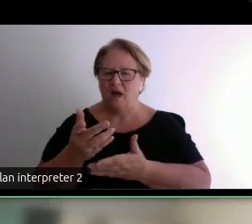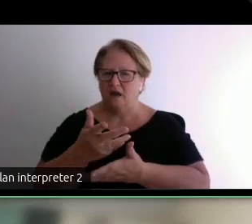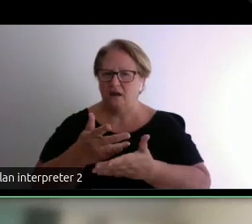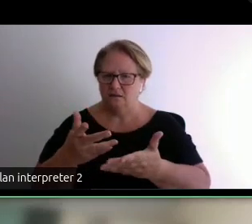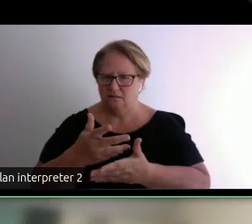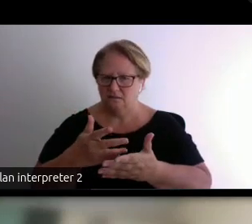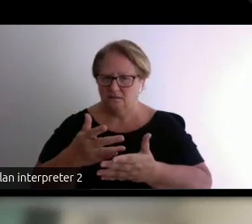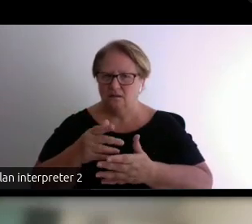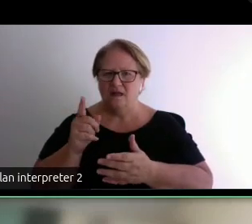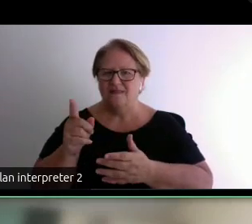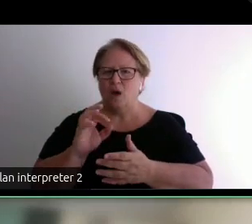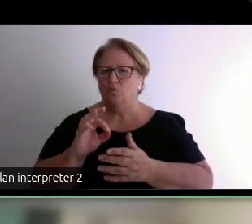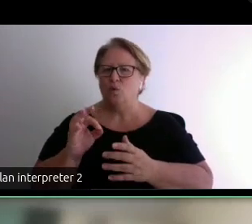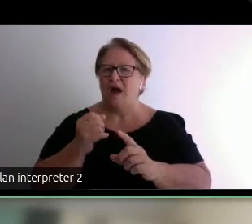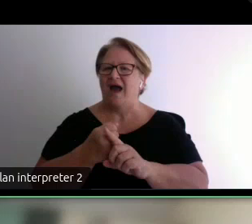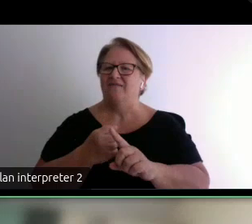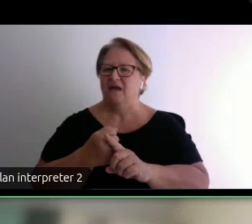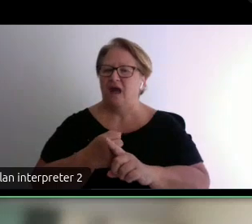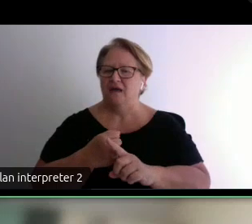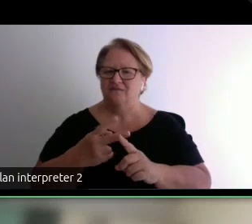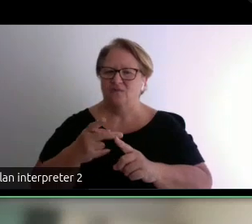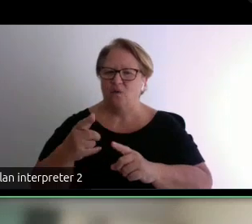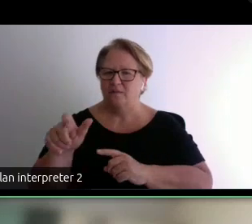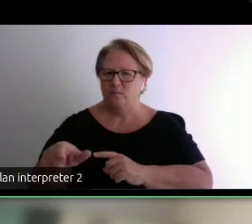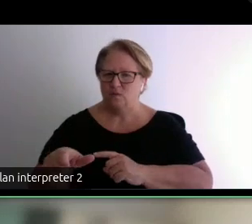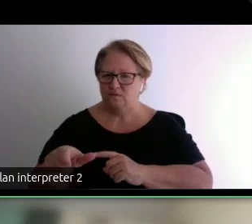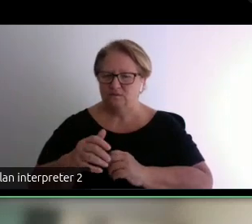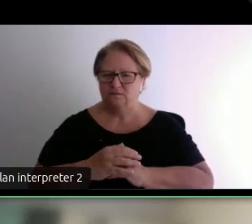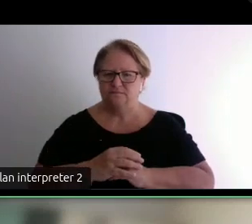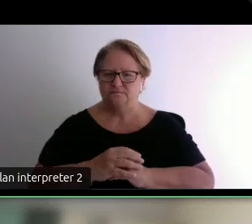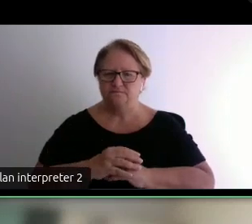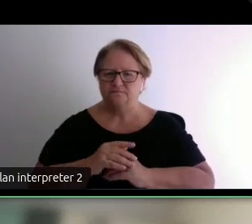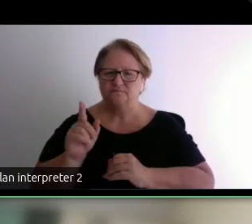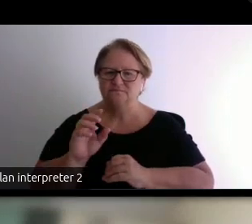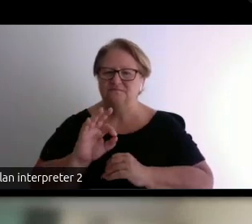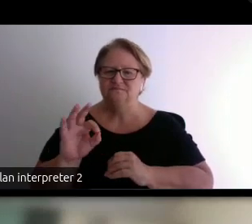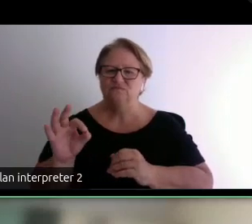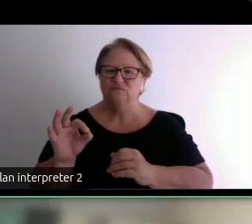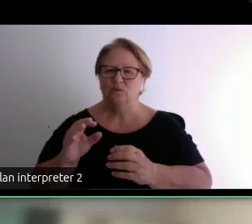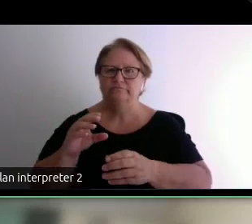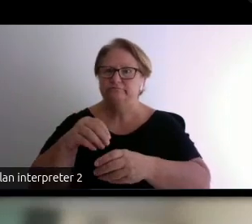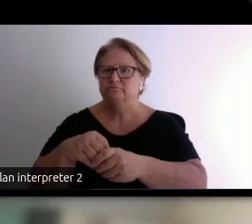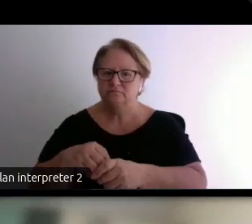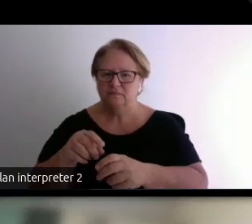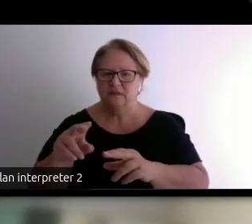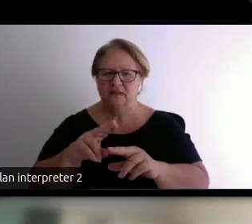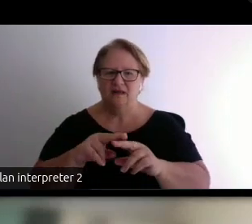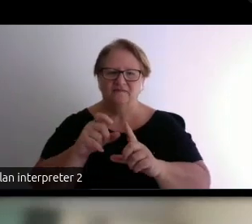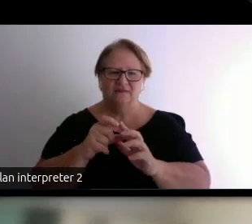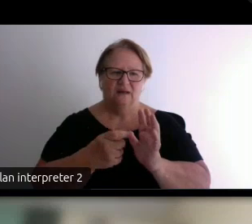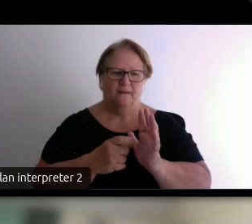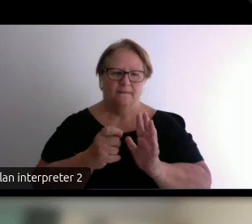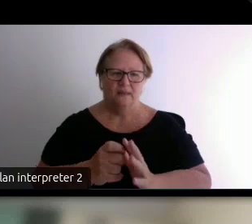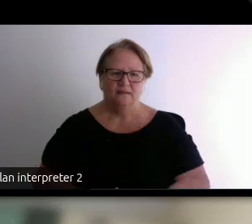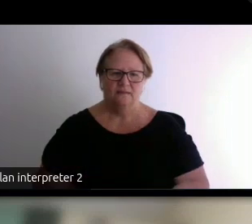don't advocate on behalf of the person they're supporting and they don't engage with the FDRP.